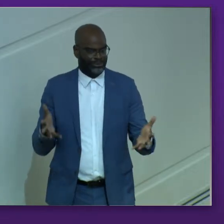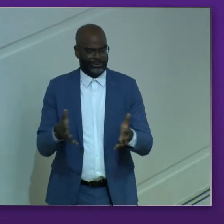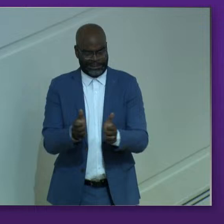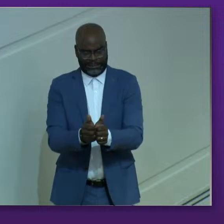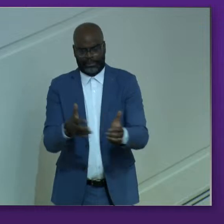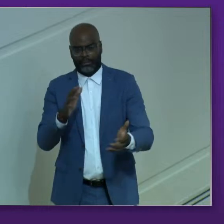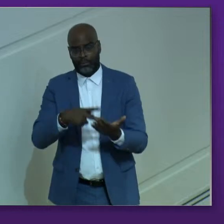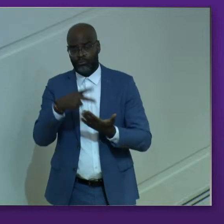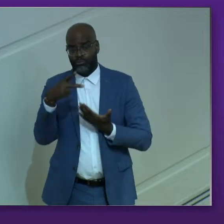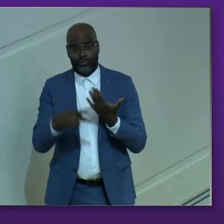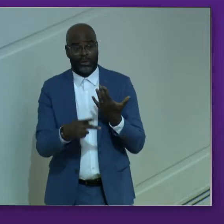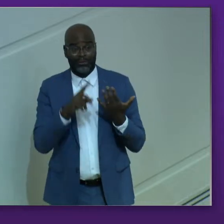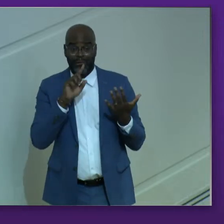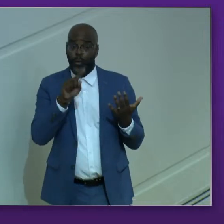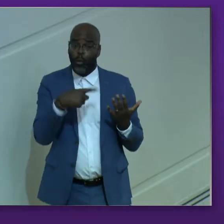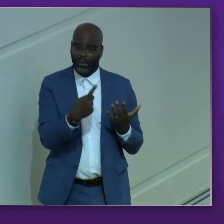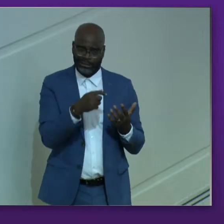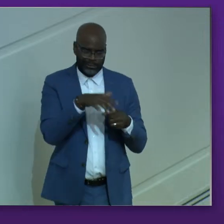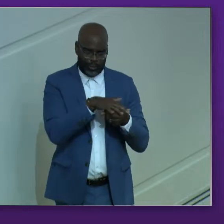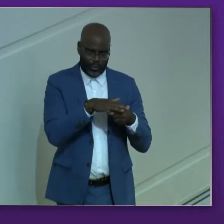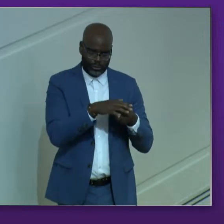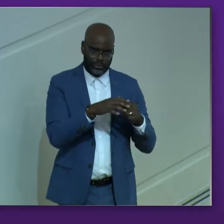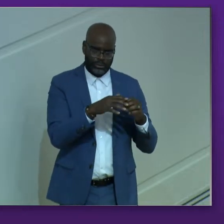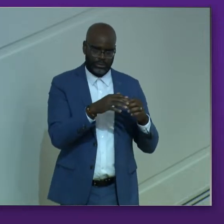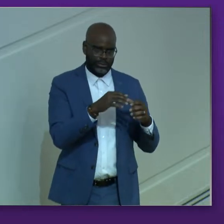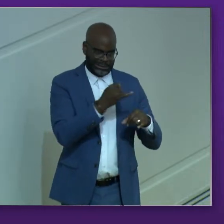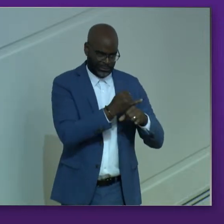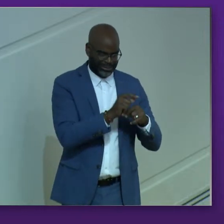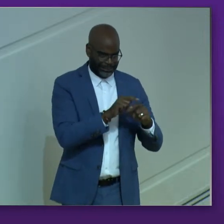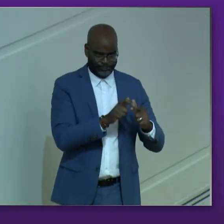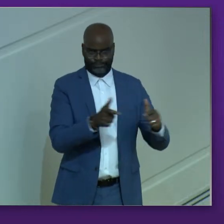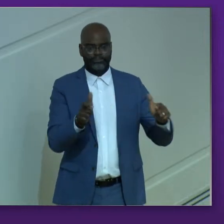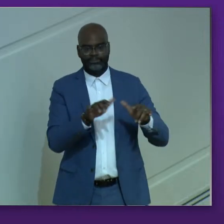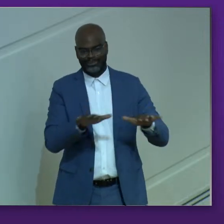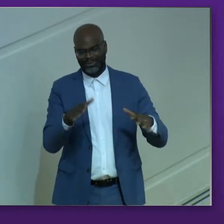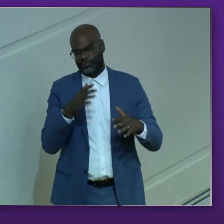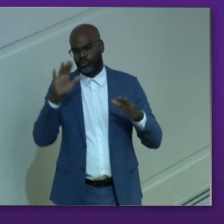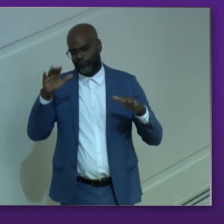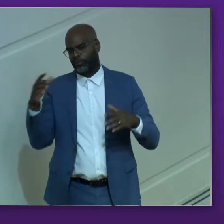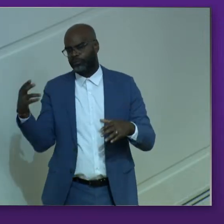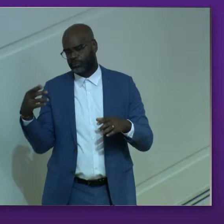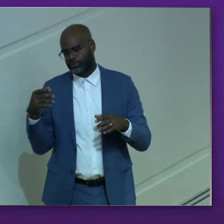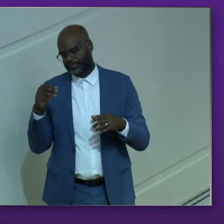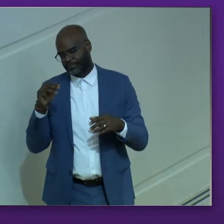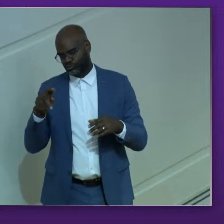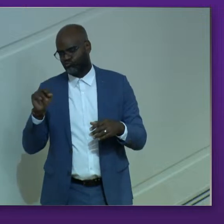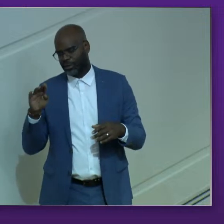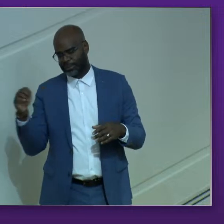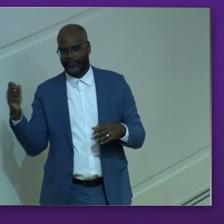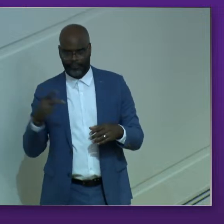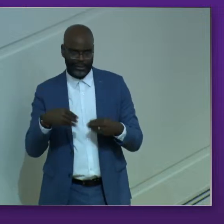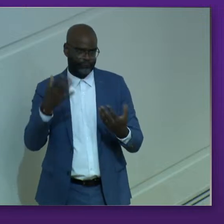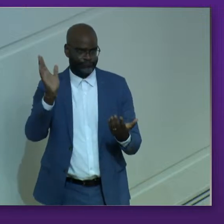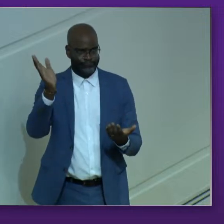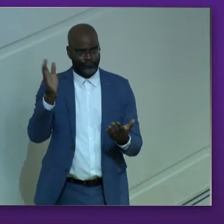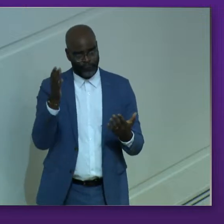GRADUATING CLASS WHICH IS VERY FITTING WELL WAS NOT AROUND FOR THE INCEPTION OF ACES I DO KNOW